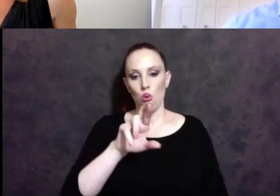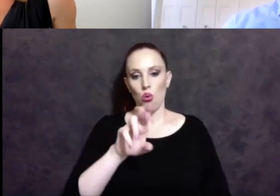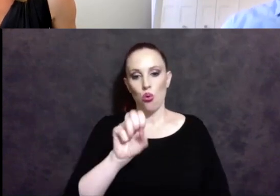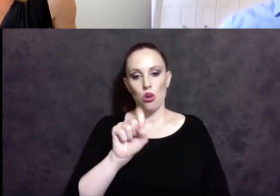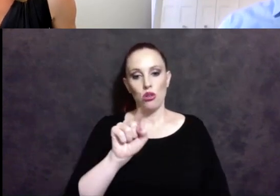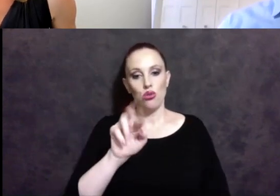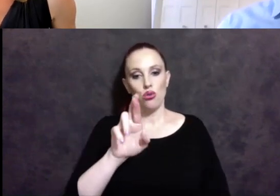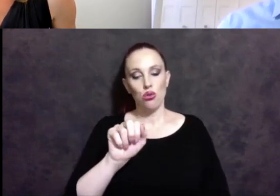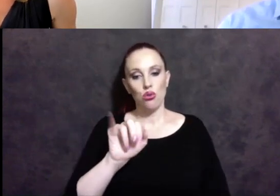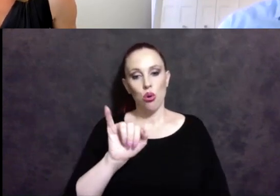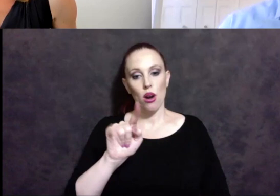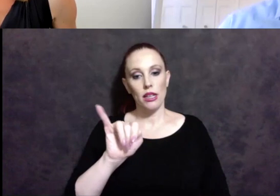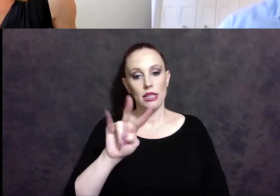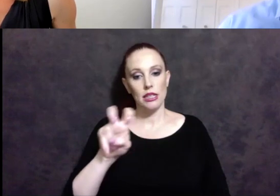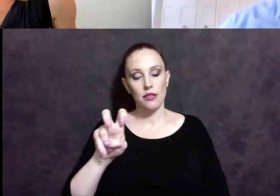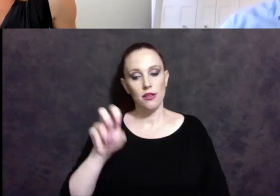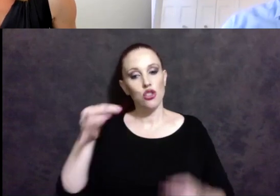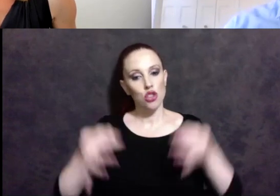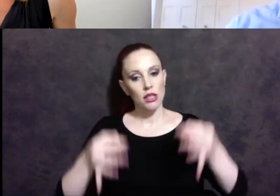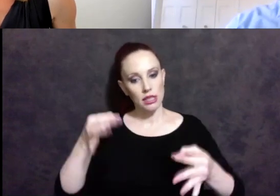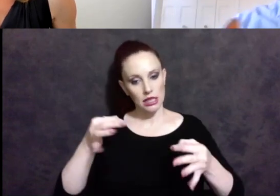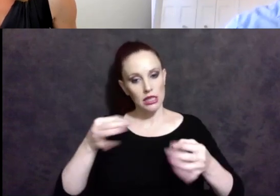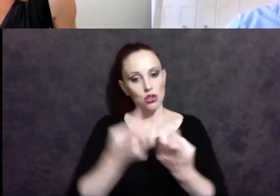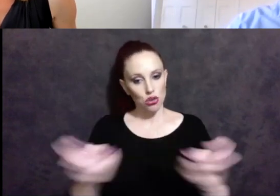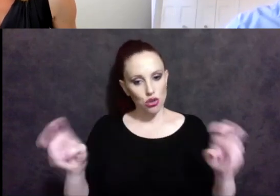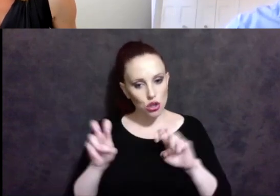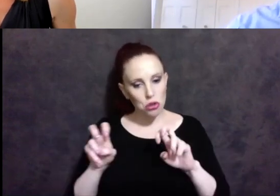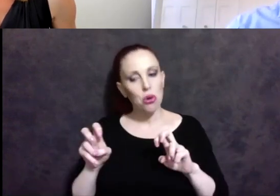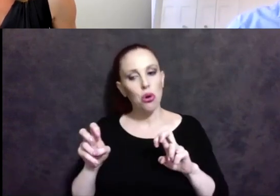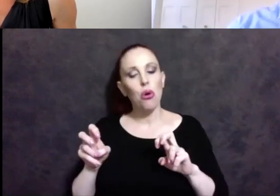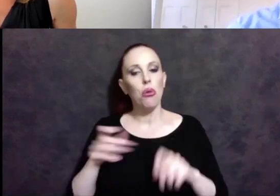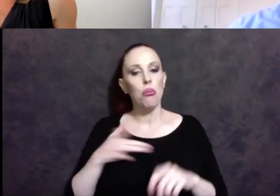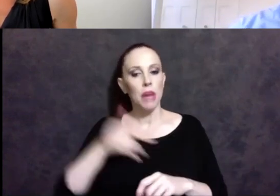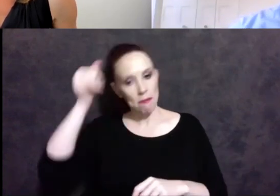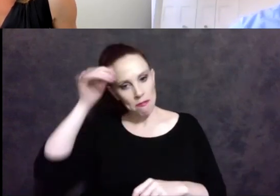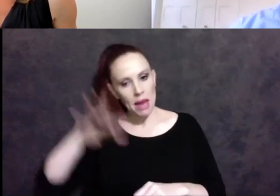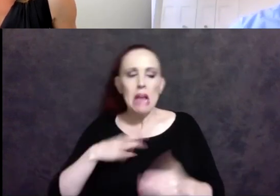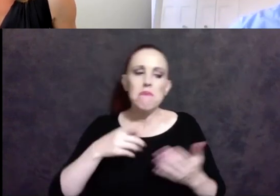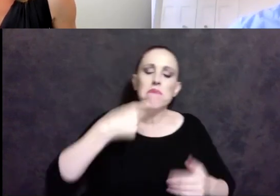incarcerated men, occasionally women, but typically just incarcerated men, sitting in